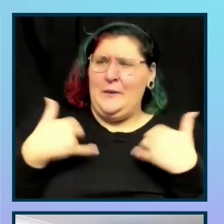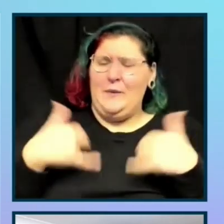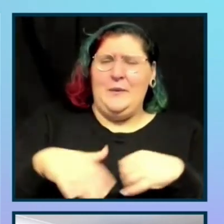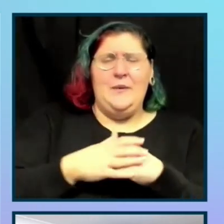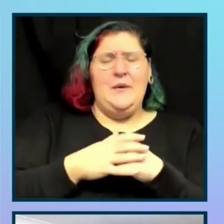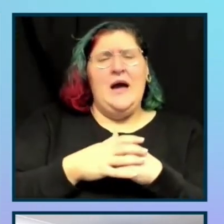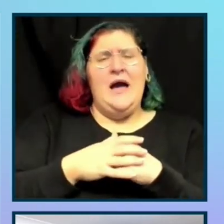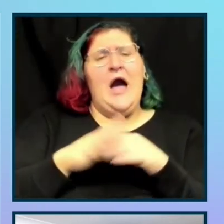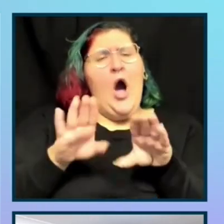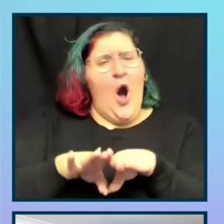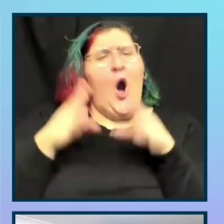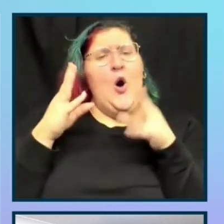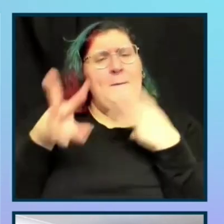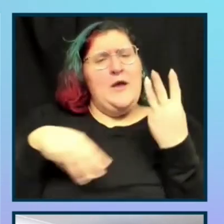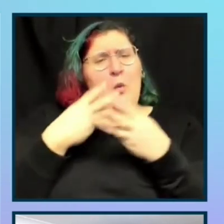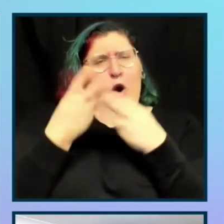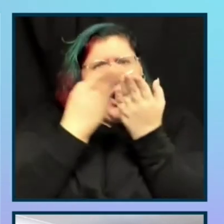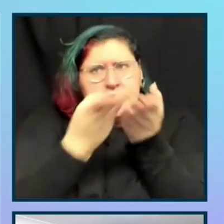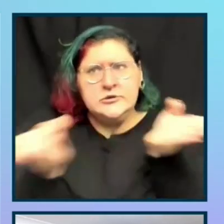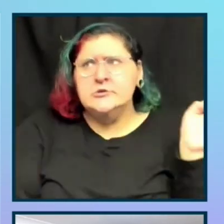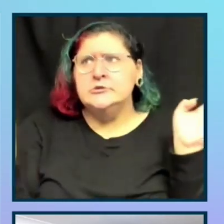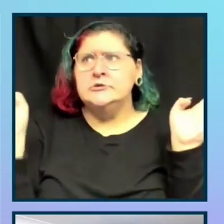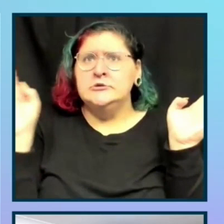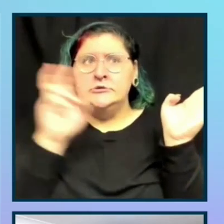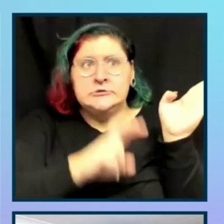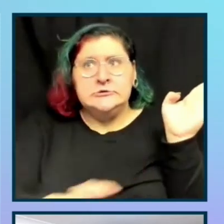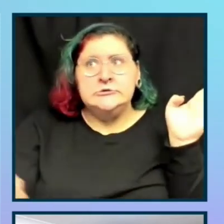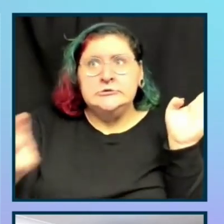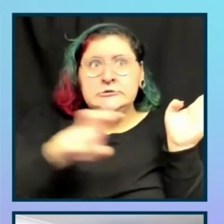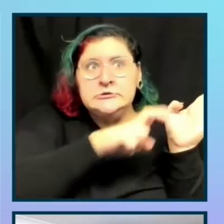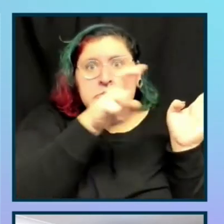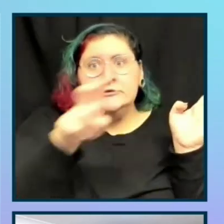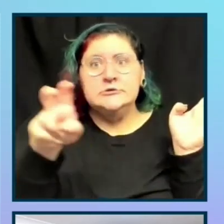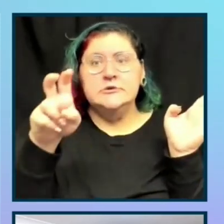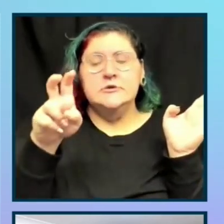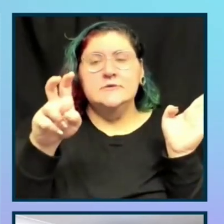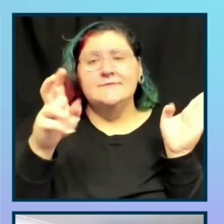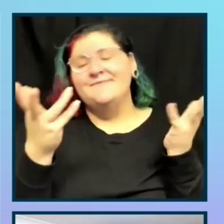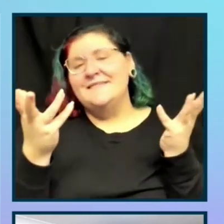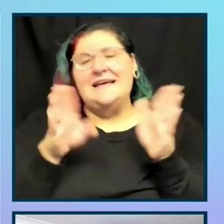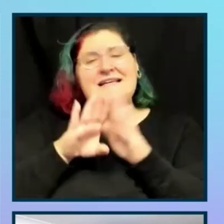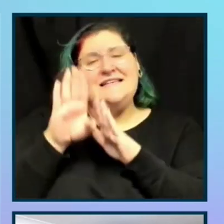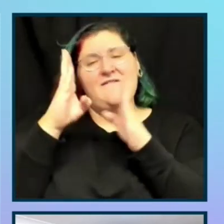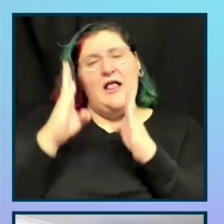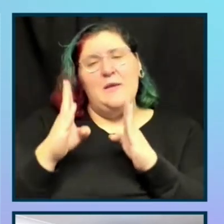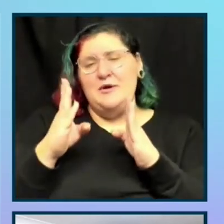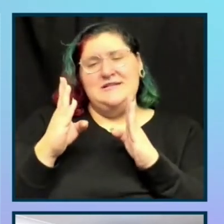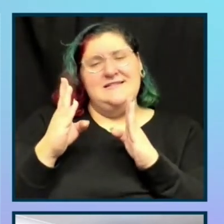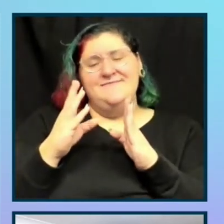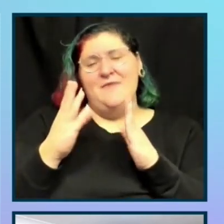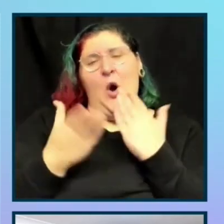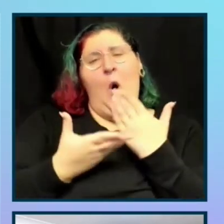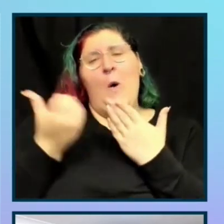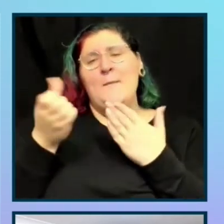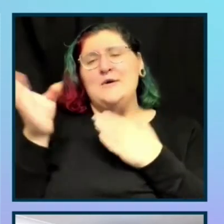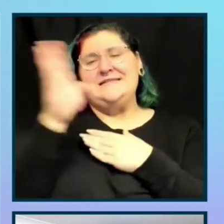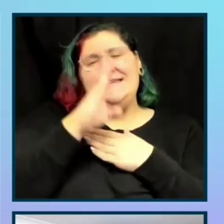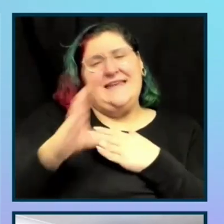The developers Rarely solve for if at all, because you know, a lot of people don't understand that games of that sight exist or if they do, they're just not sure how to solve